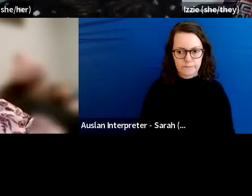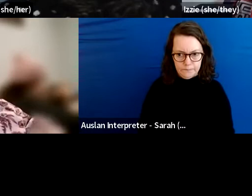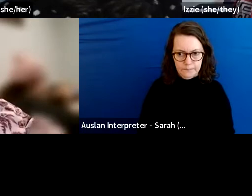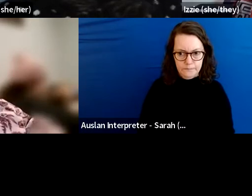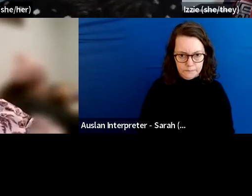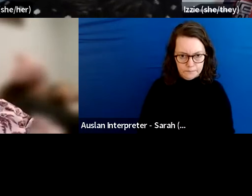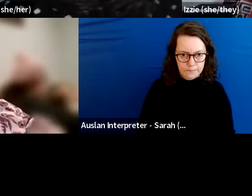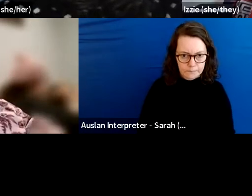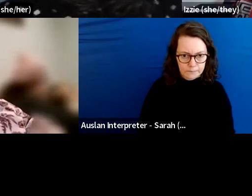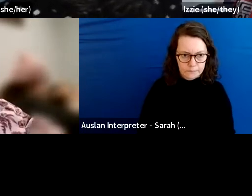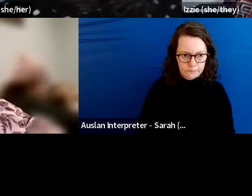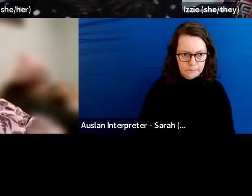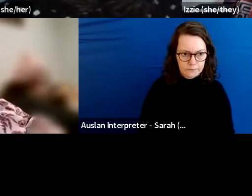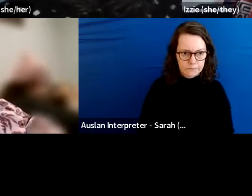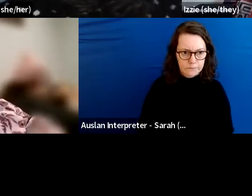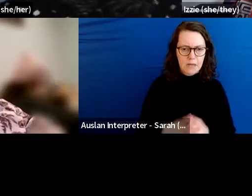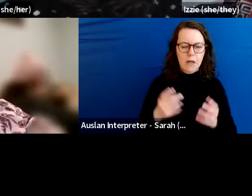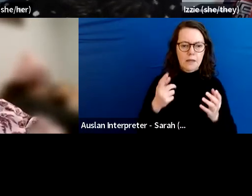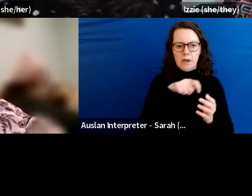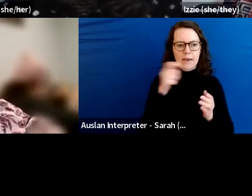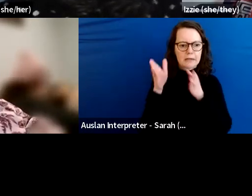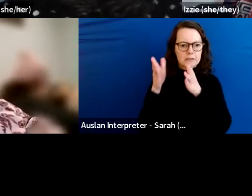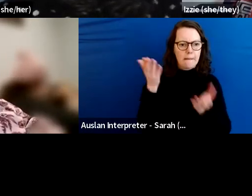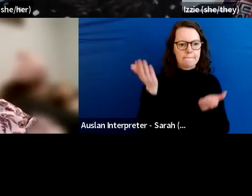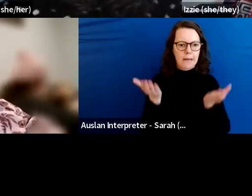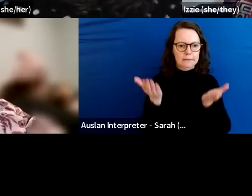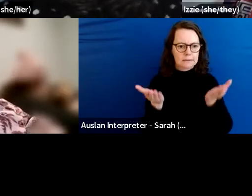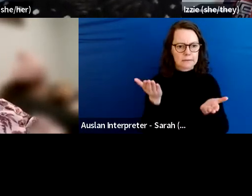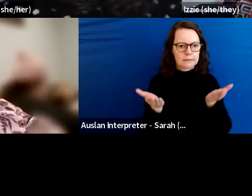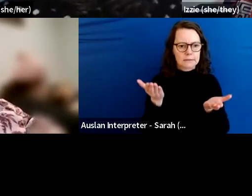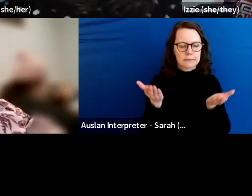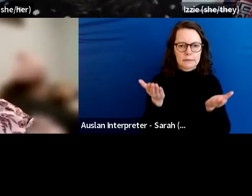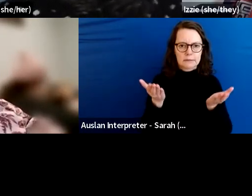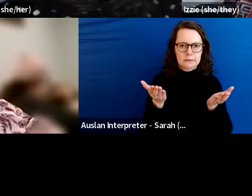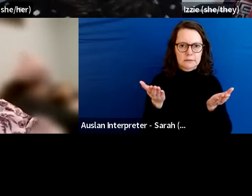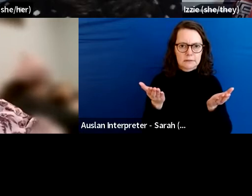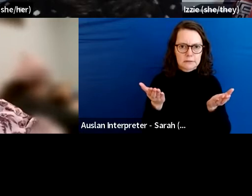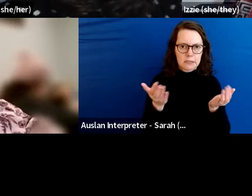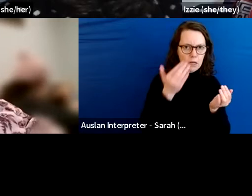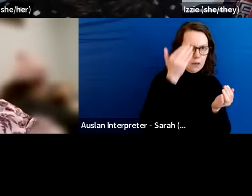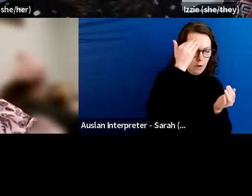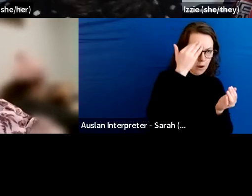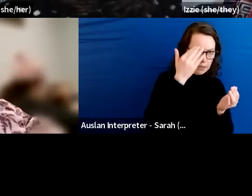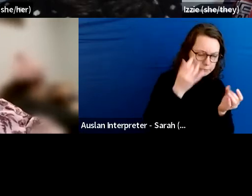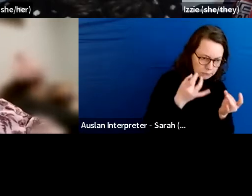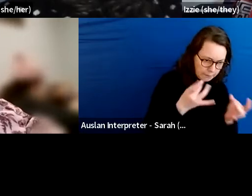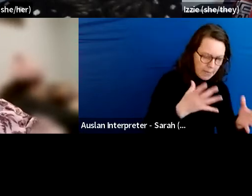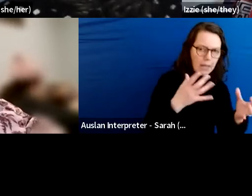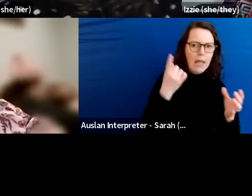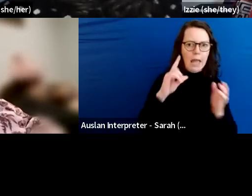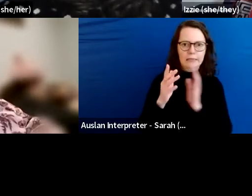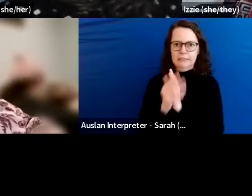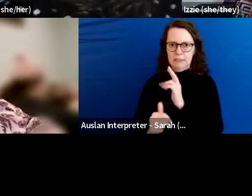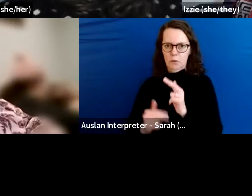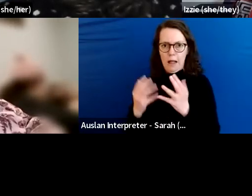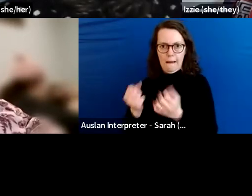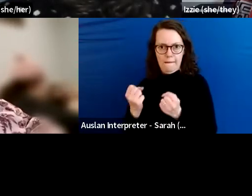So next we want to return to the idea of finding balance in your role, so for families that balance is between mindset and skill set for inclusion.